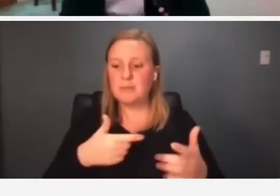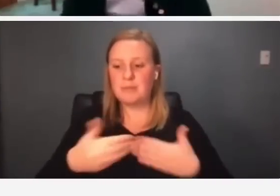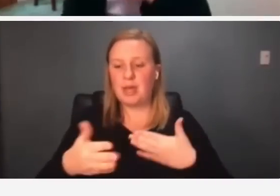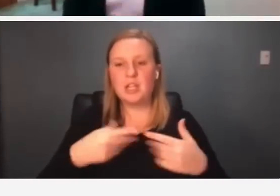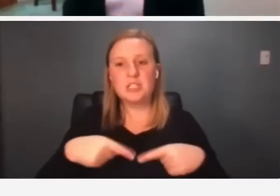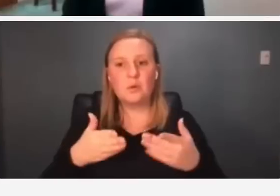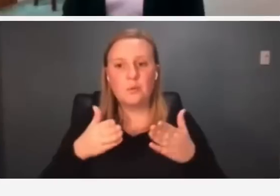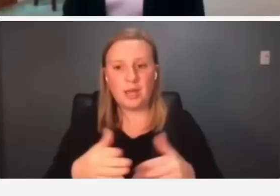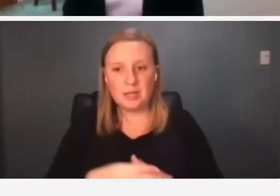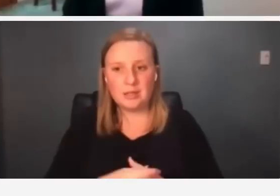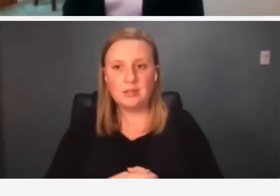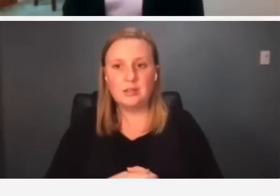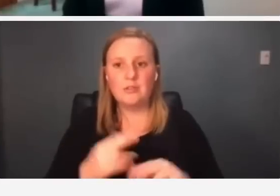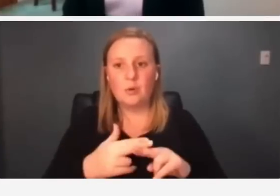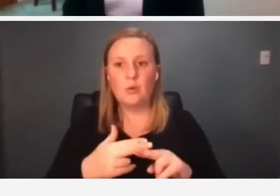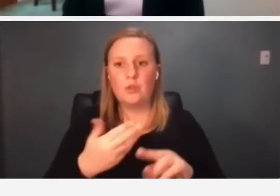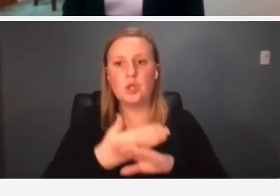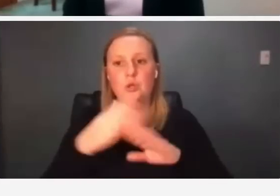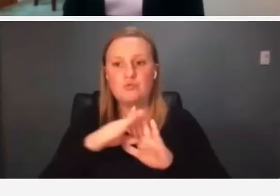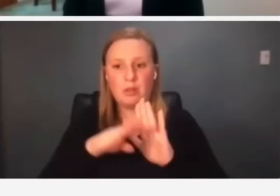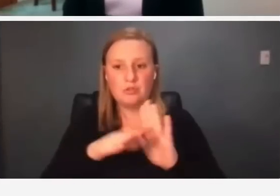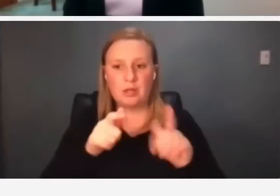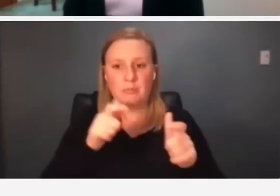on our new regulatory model that I'm working on.